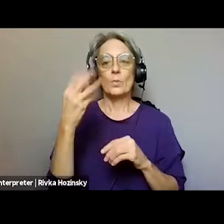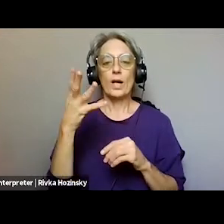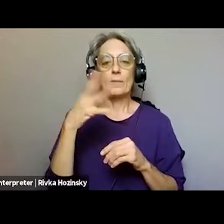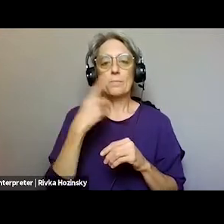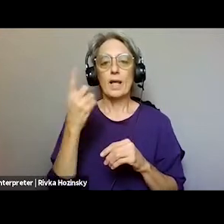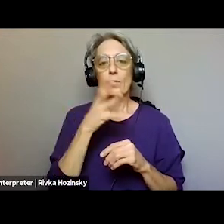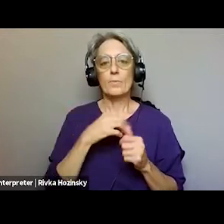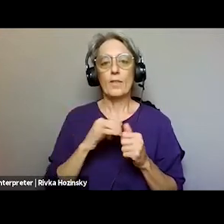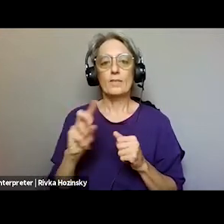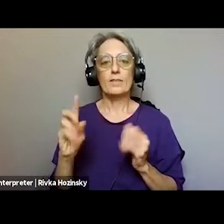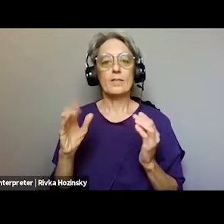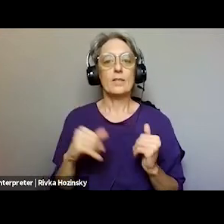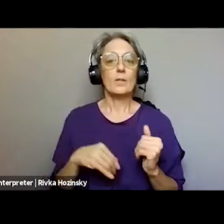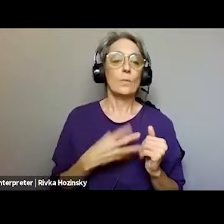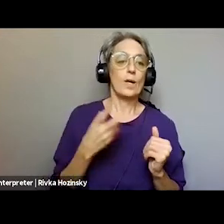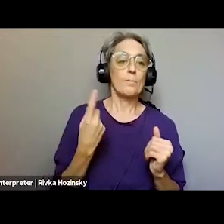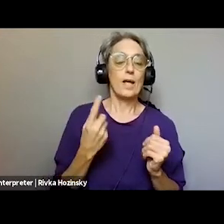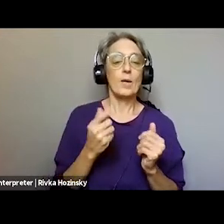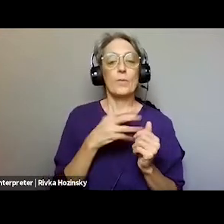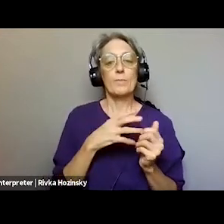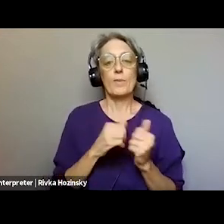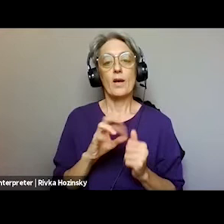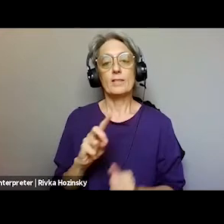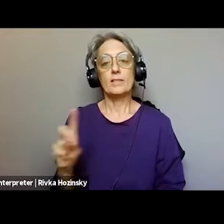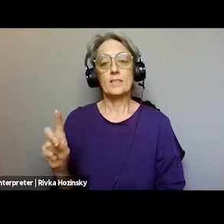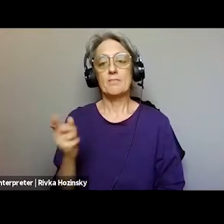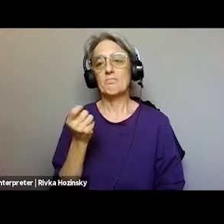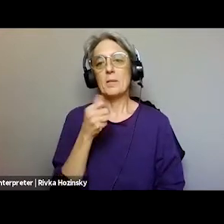and white and black women without IDD but the difference being comparing the IDD